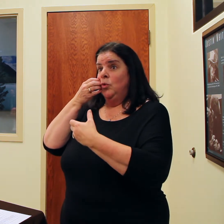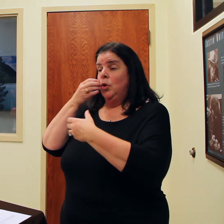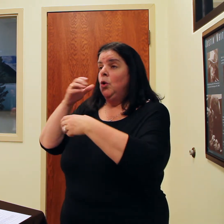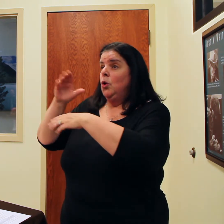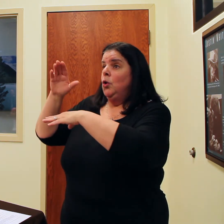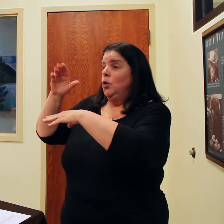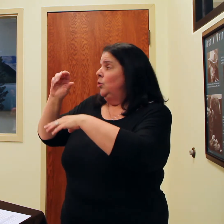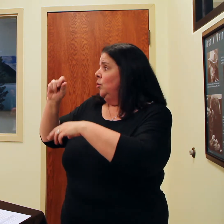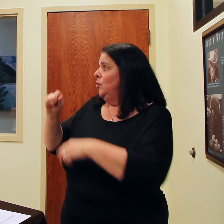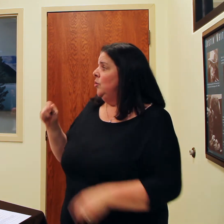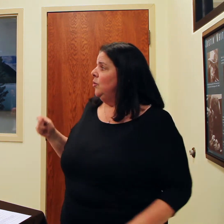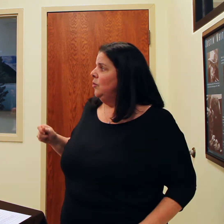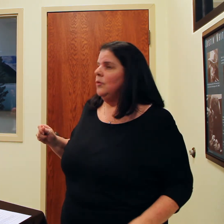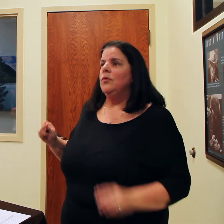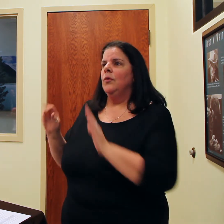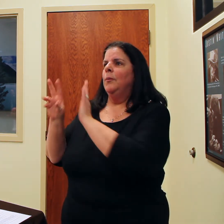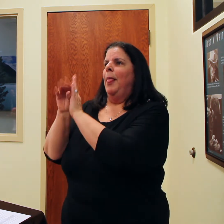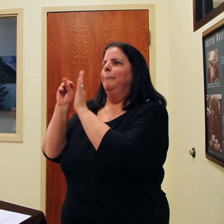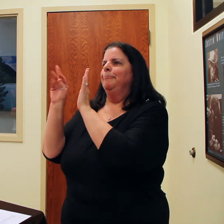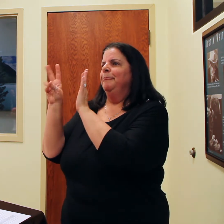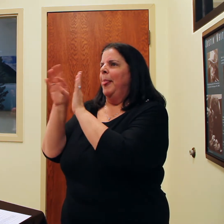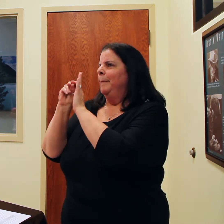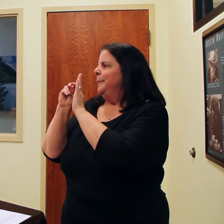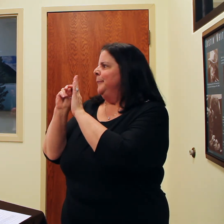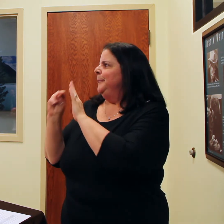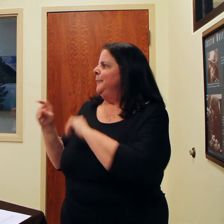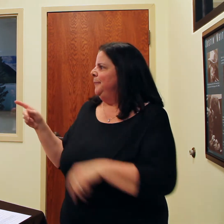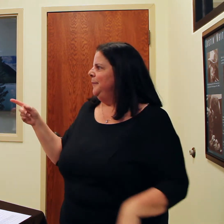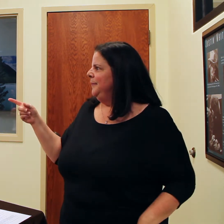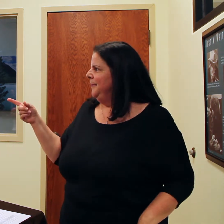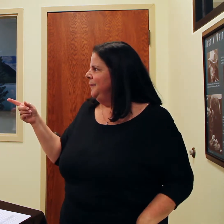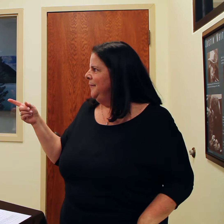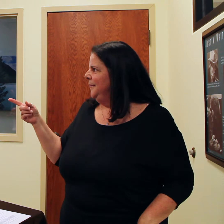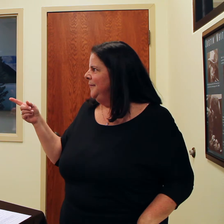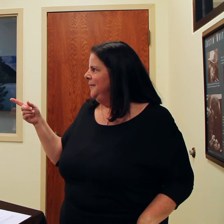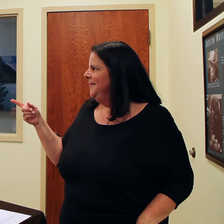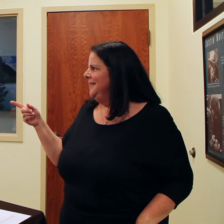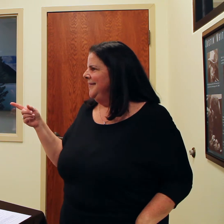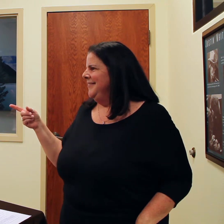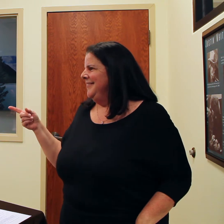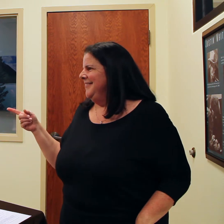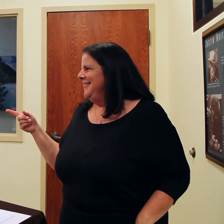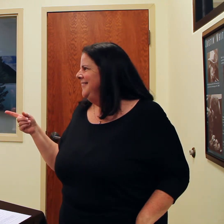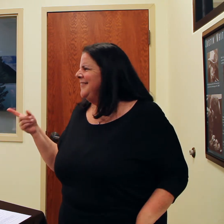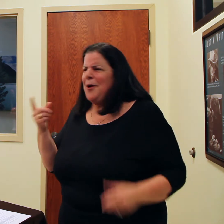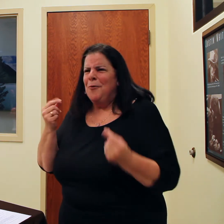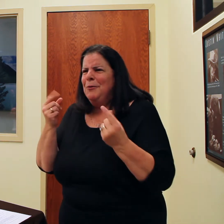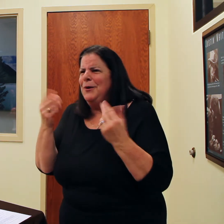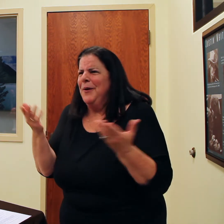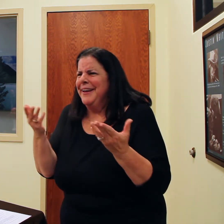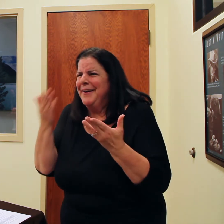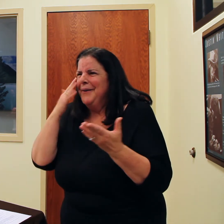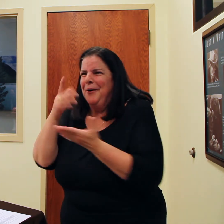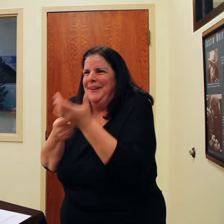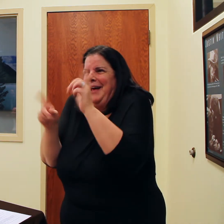(phone chiming) Really syncing? Guys, what are we doing here?